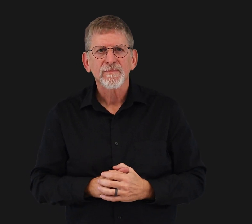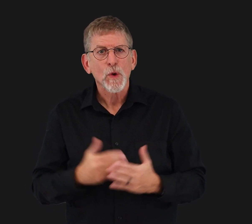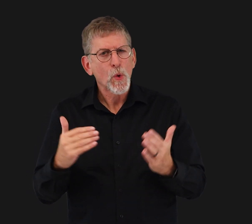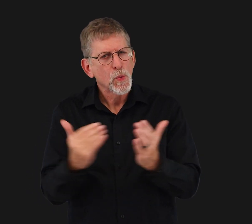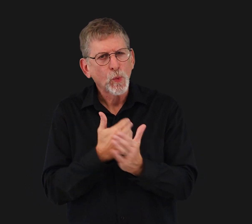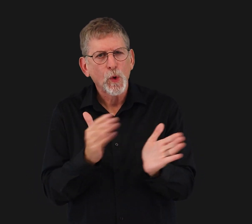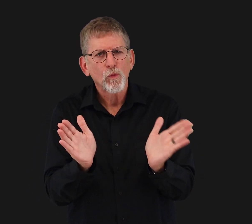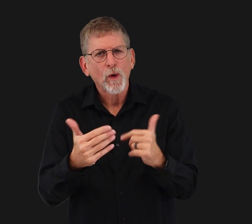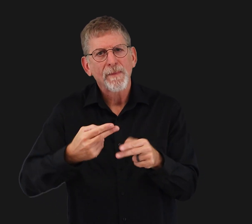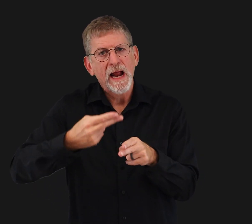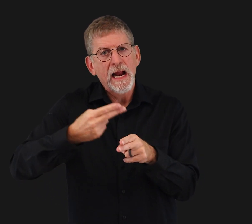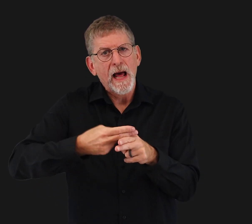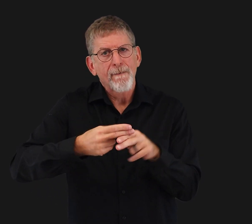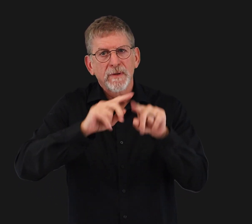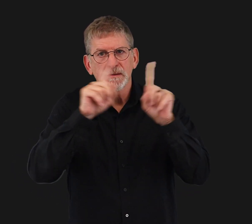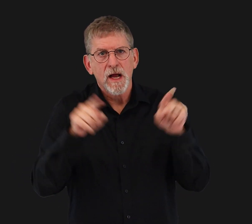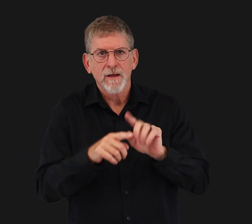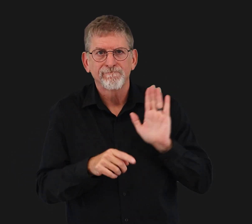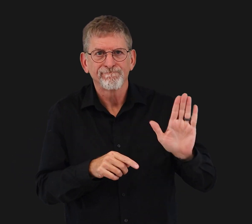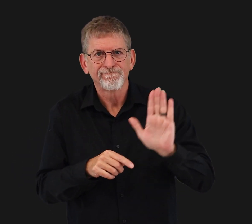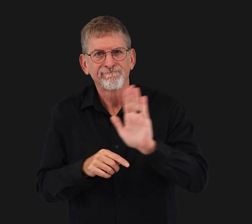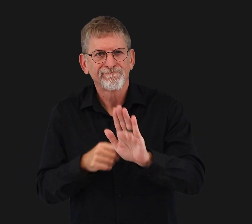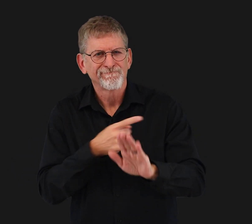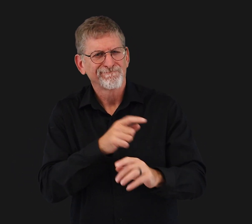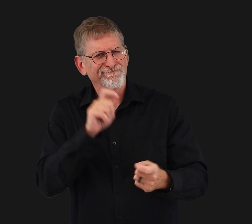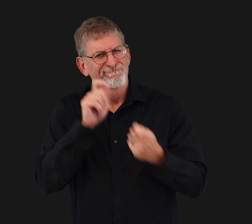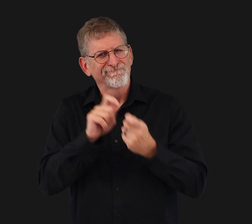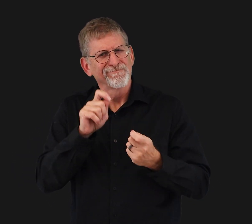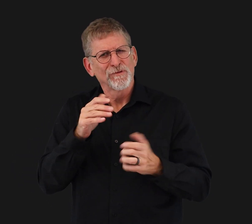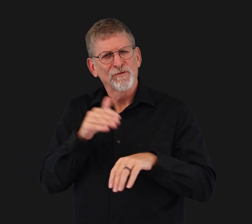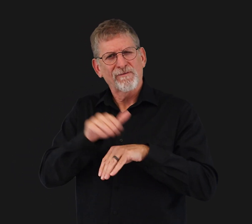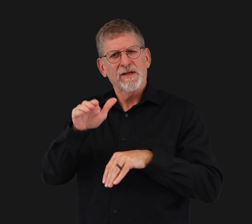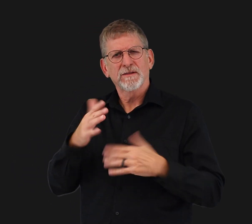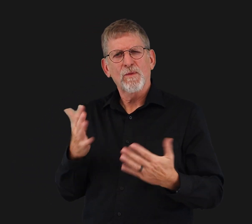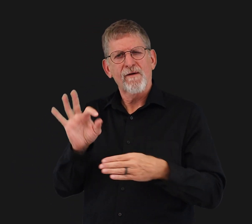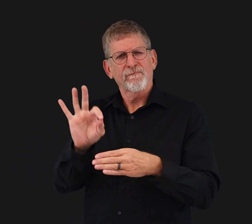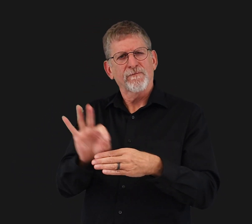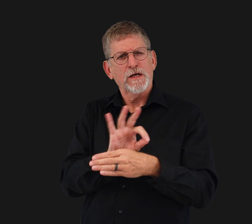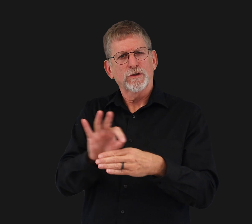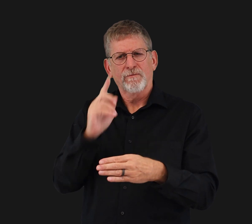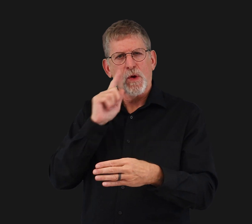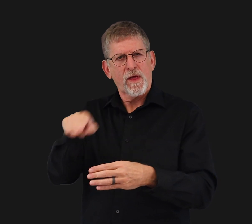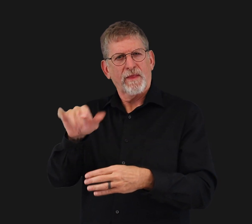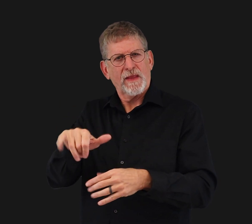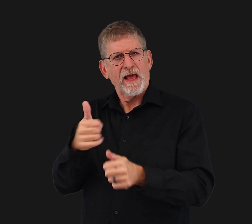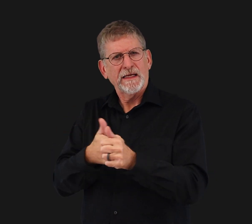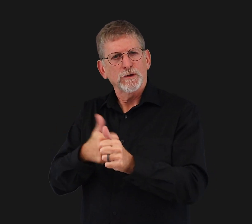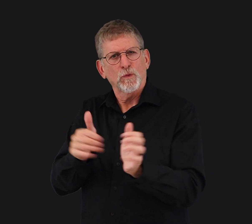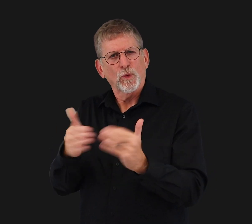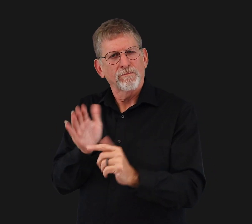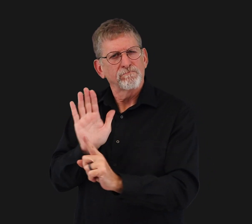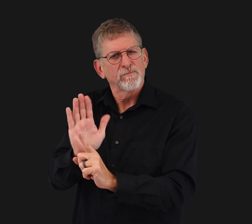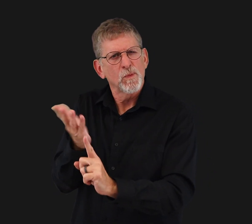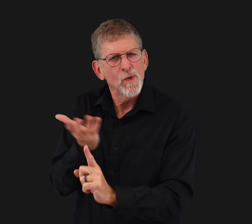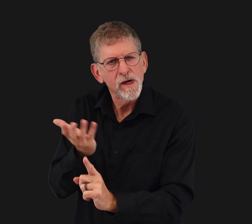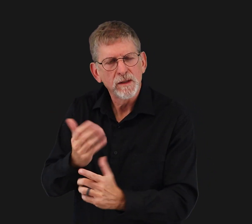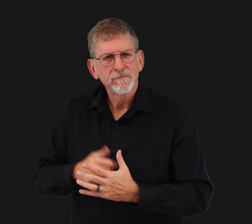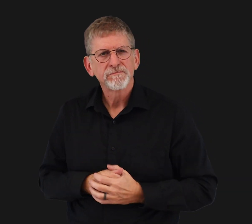new room name signs to accurately reflect the function of each room;